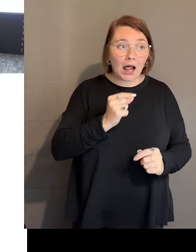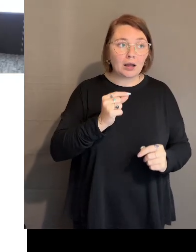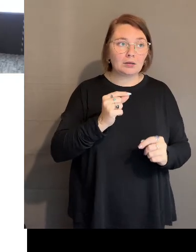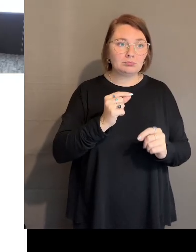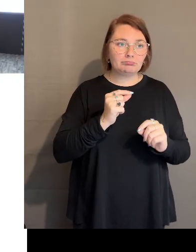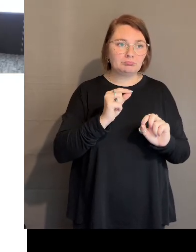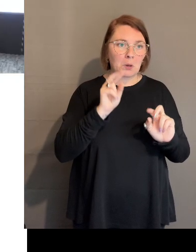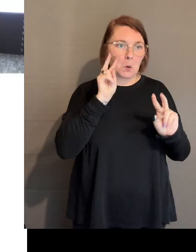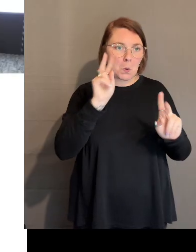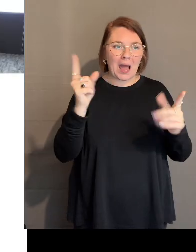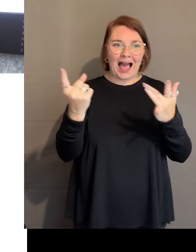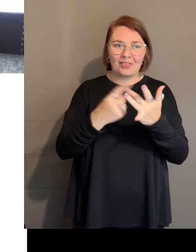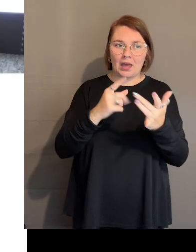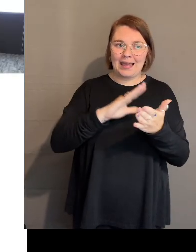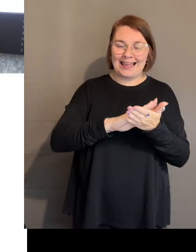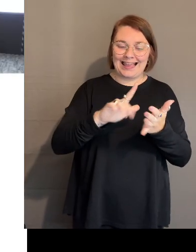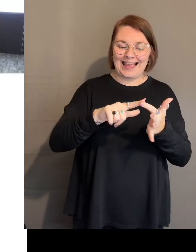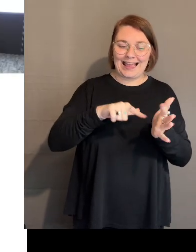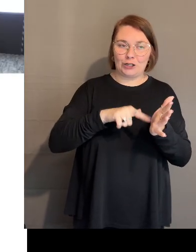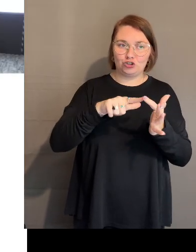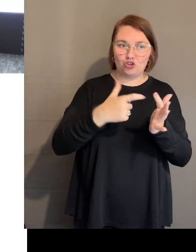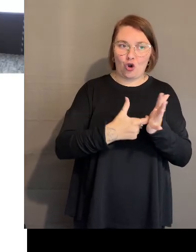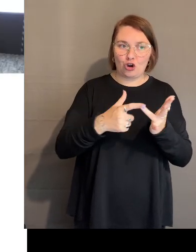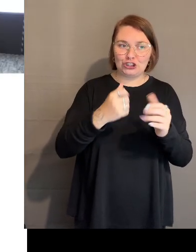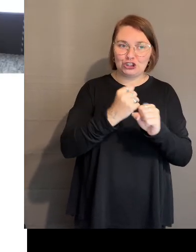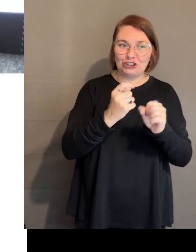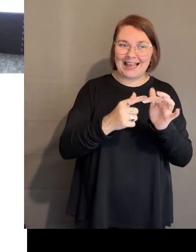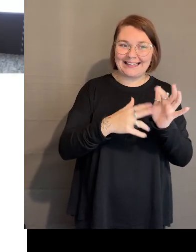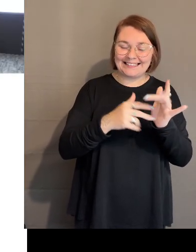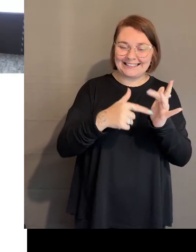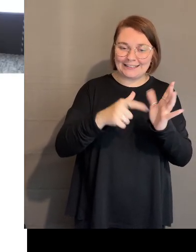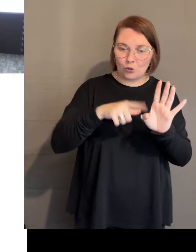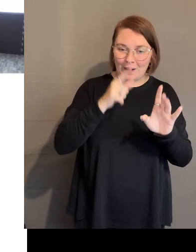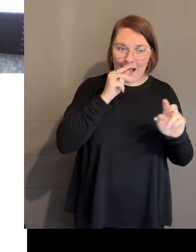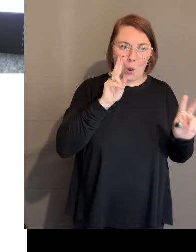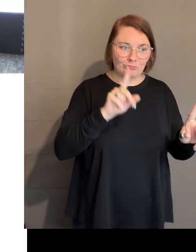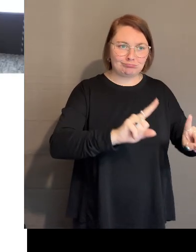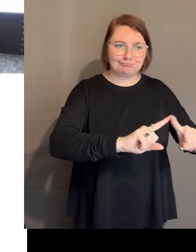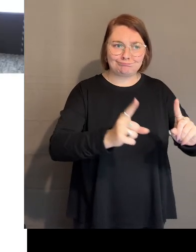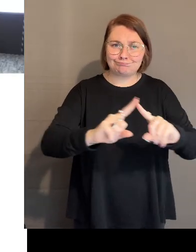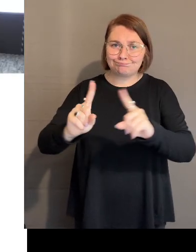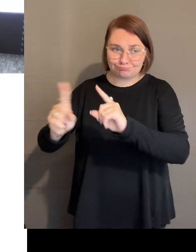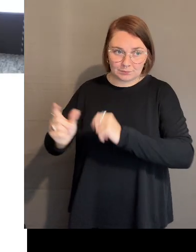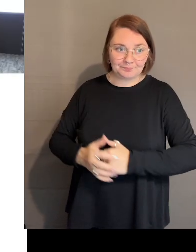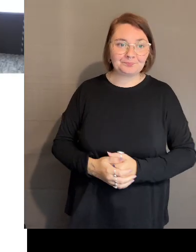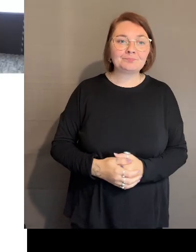can look at heterogeneity along several dimensions here. So…